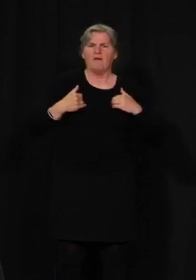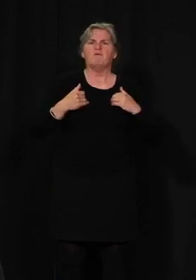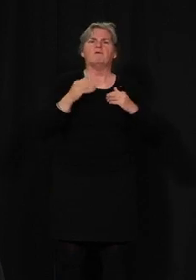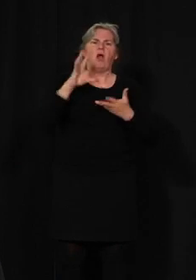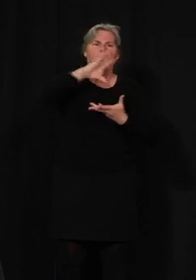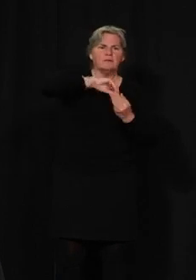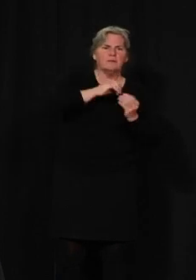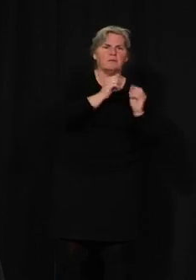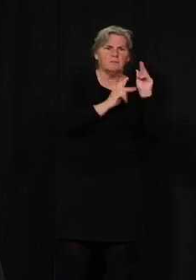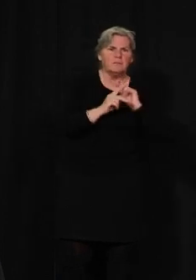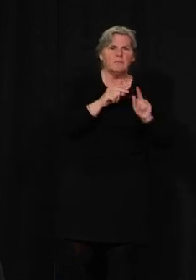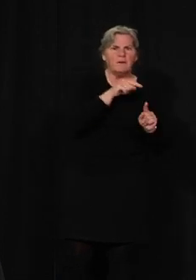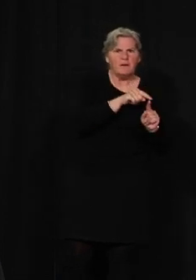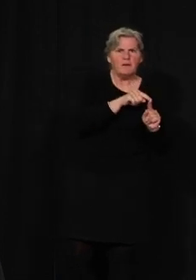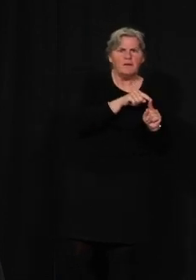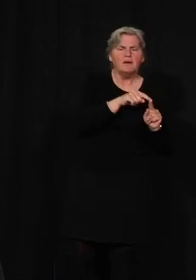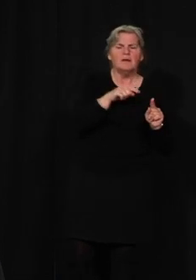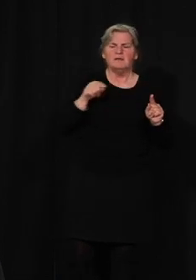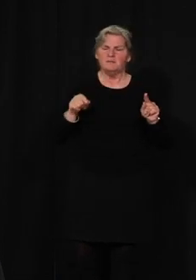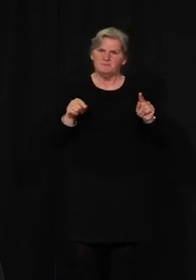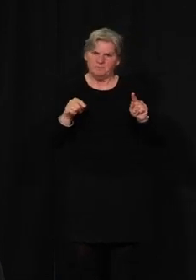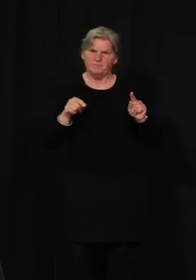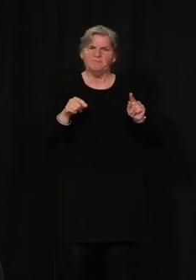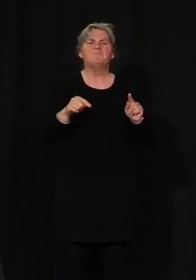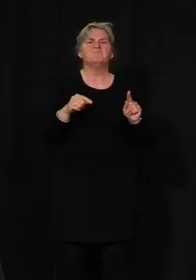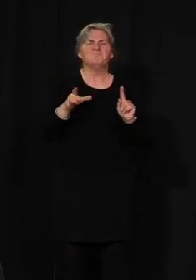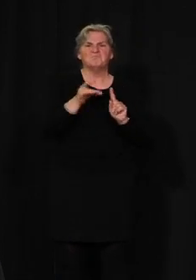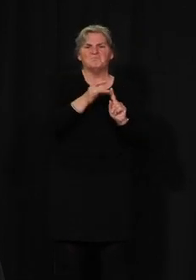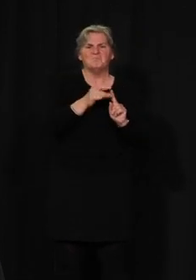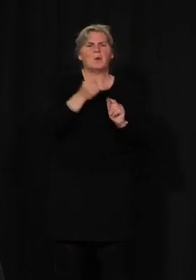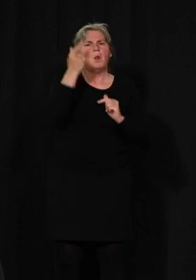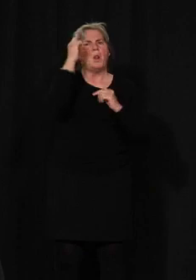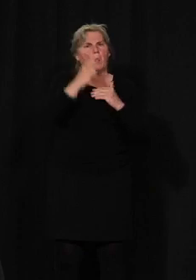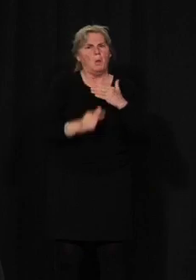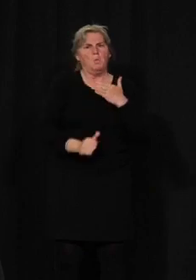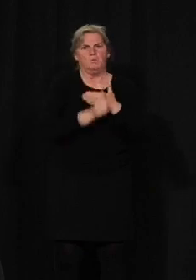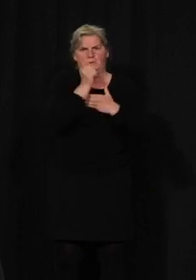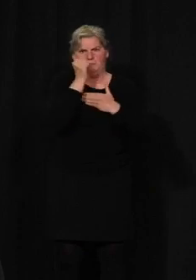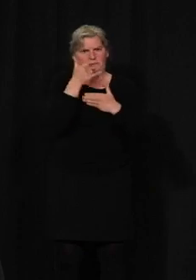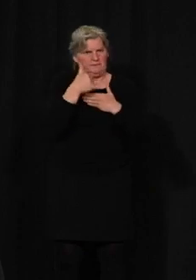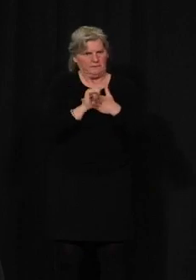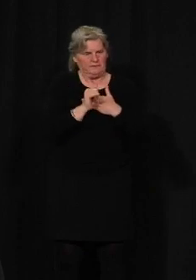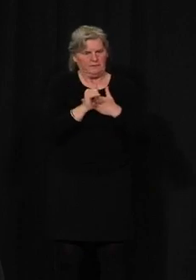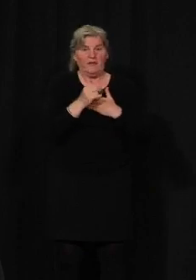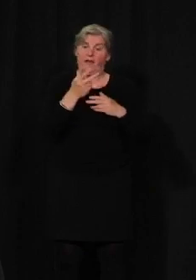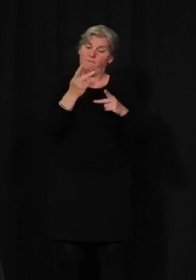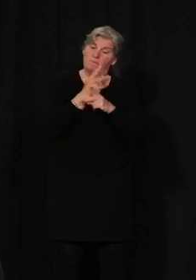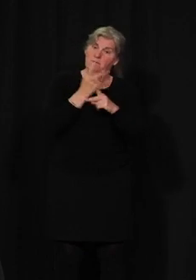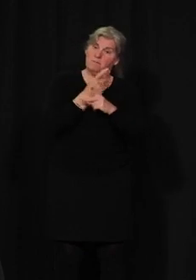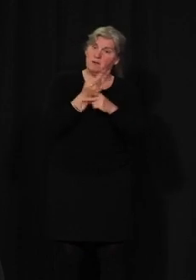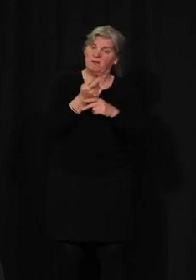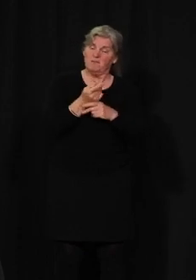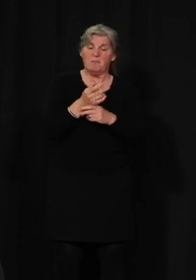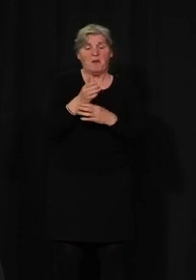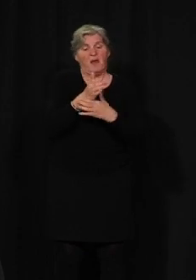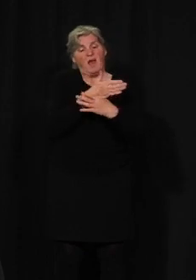person has of carrying COVID is very low. Crunch some numbers and you will see that the average risk here s